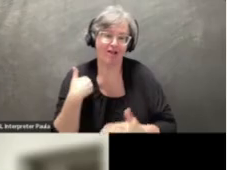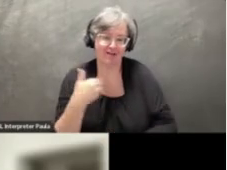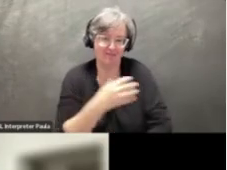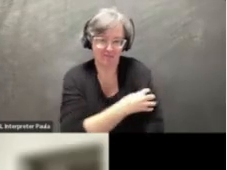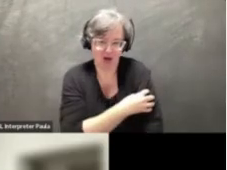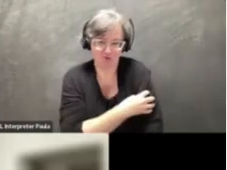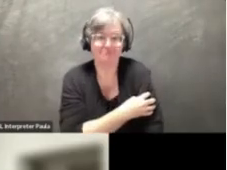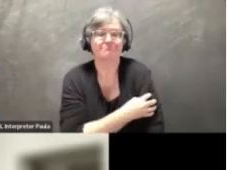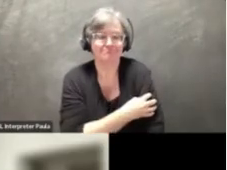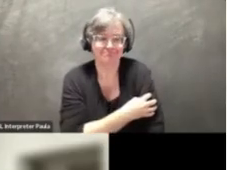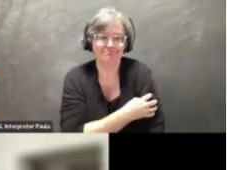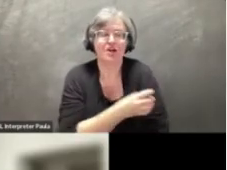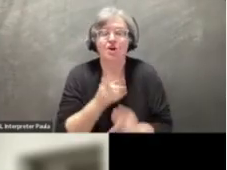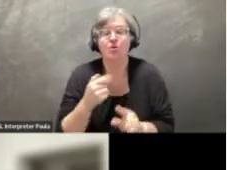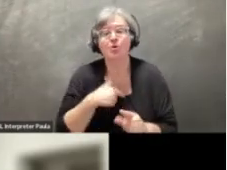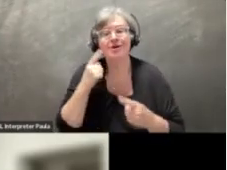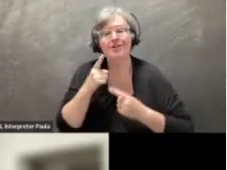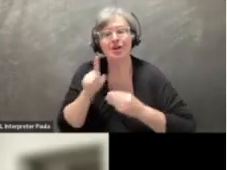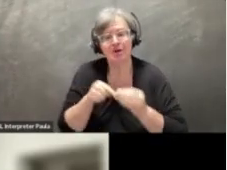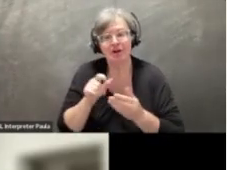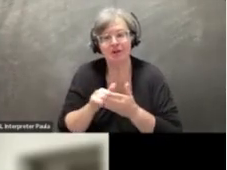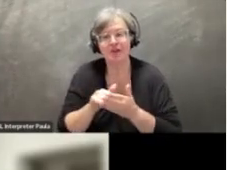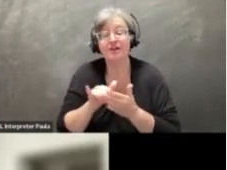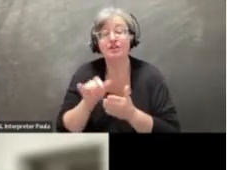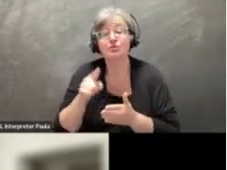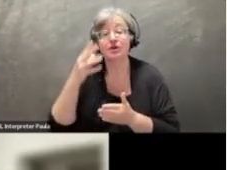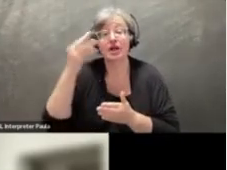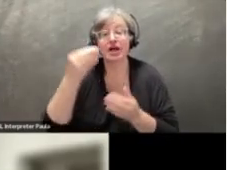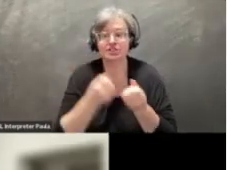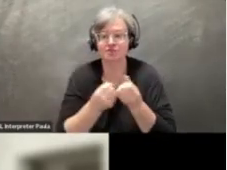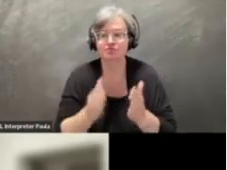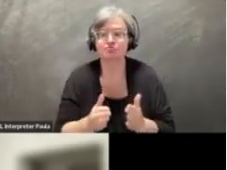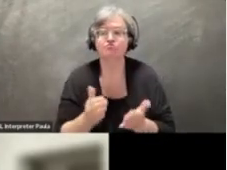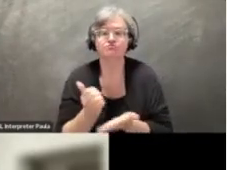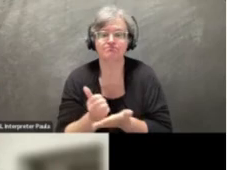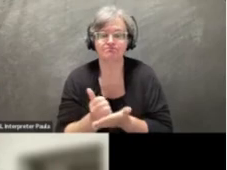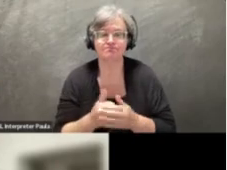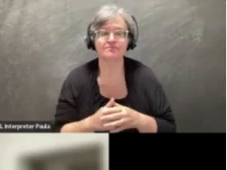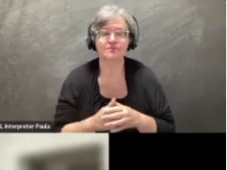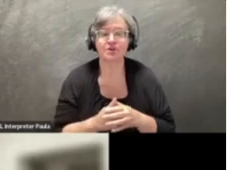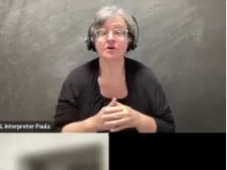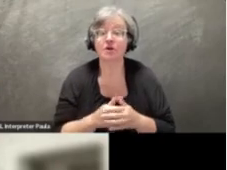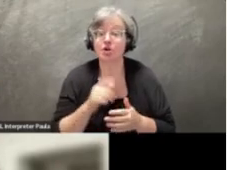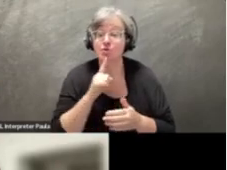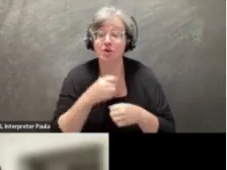thinking about that, that is where external advocates can be very helpful, but to really make things happen, as Alva was